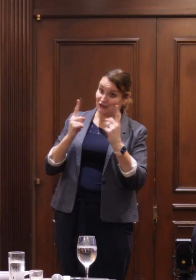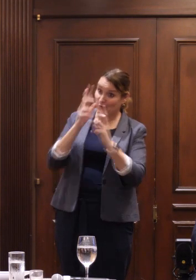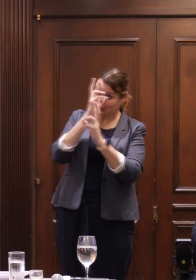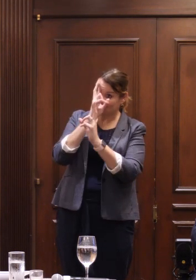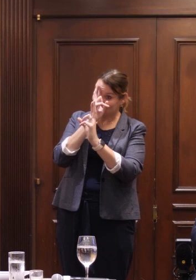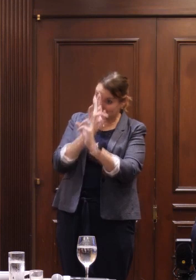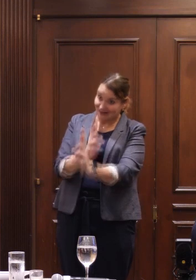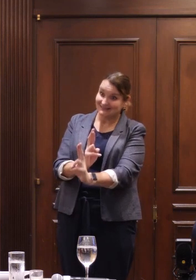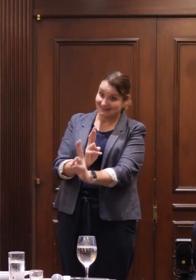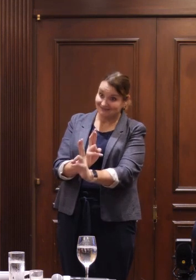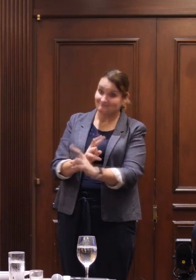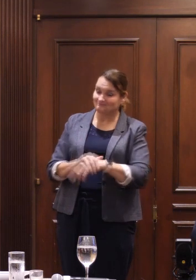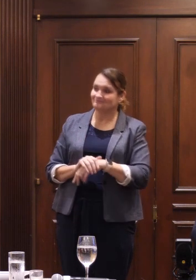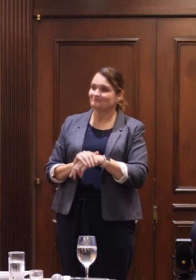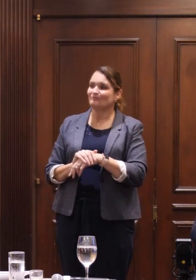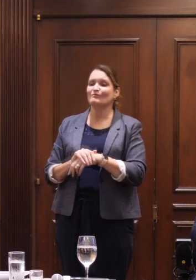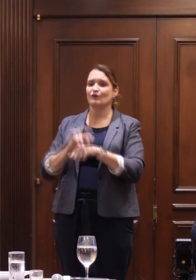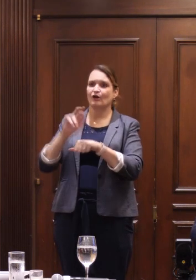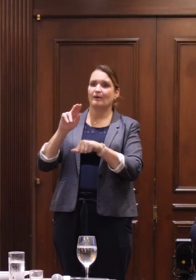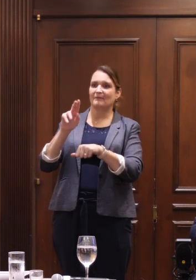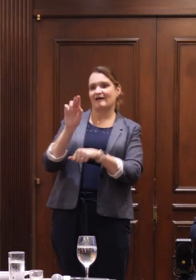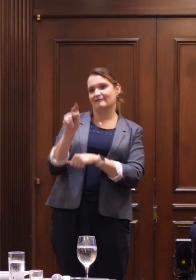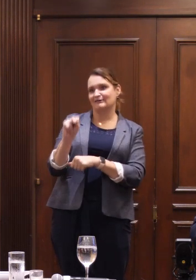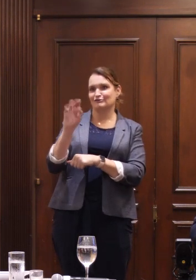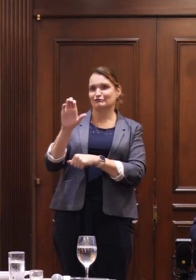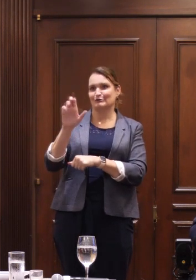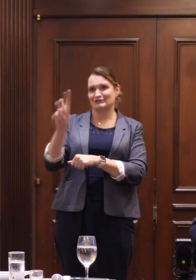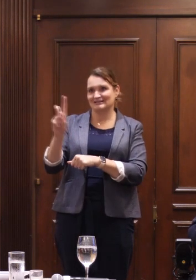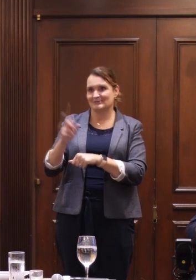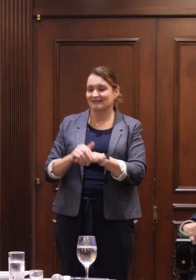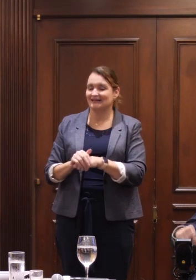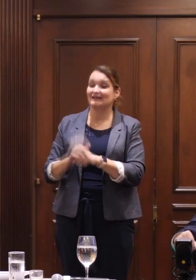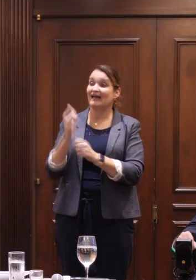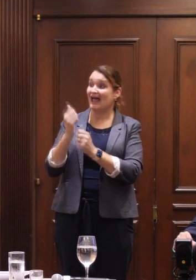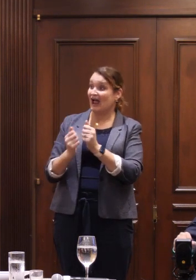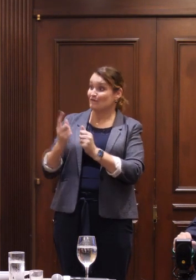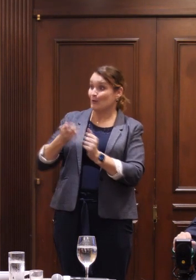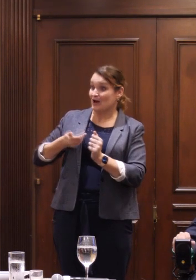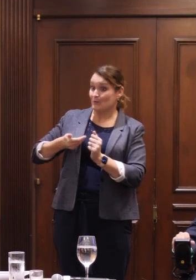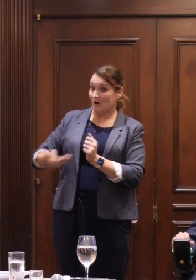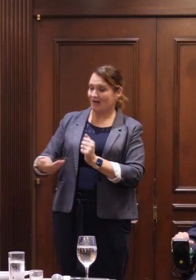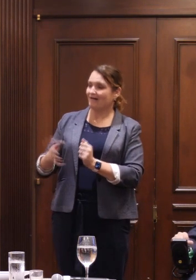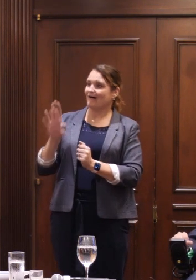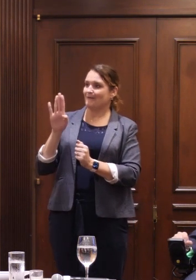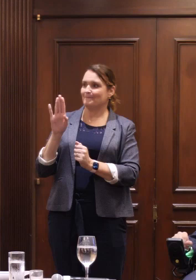respected by the National Council on Disability. Everybody please help me in welcoming Bob Burgdorf.